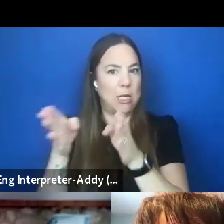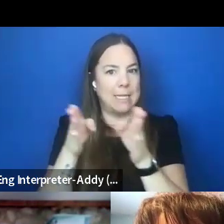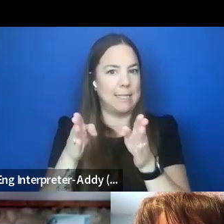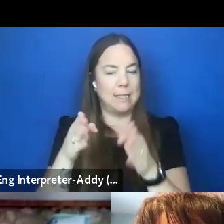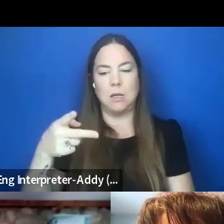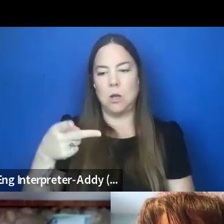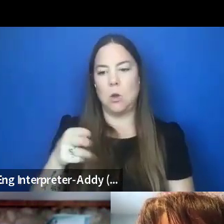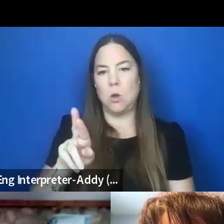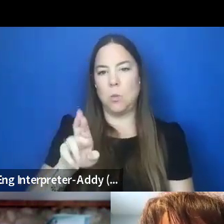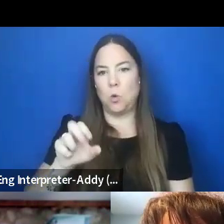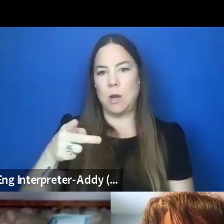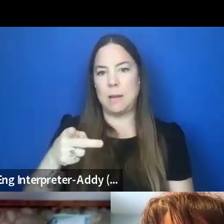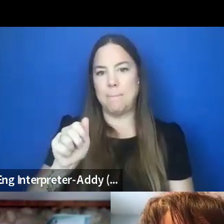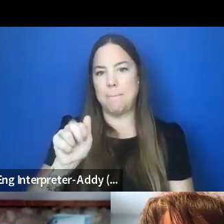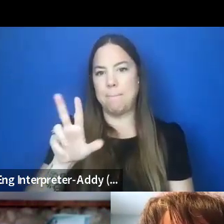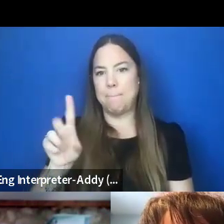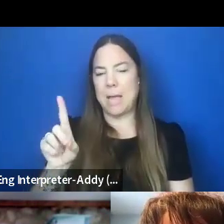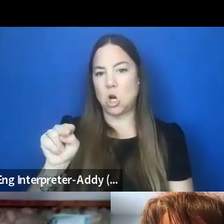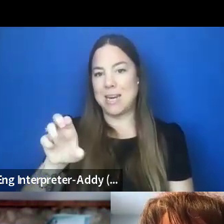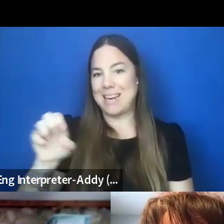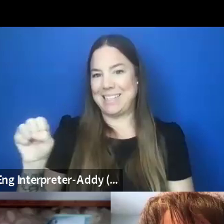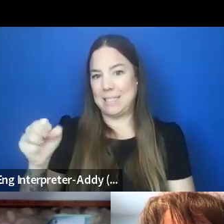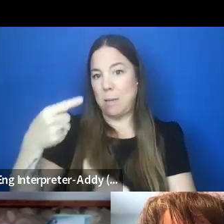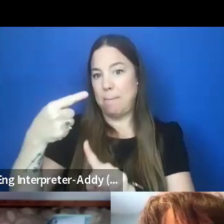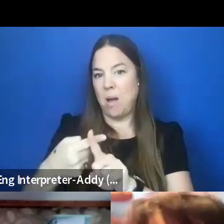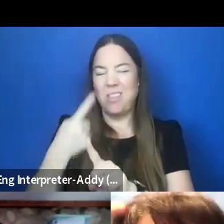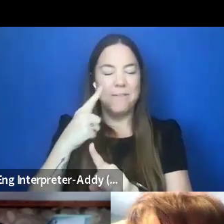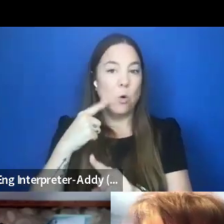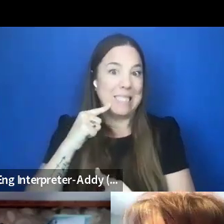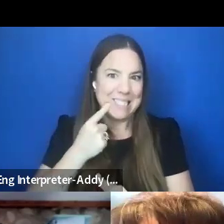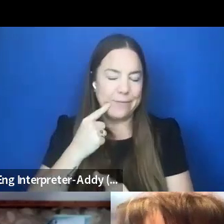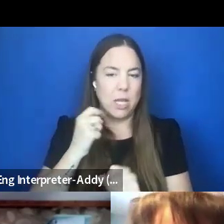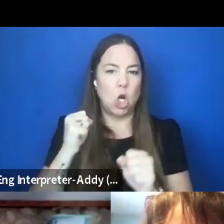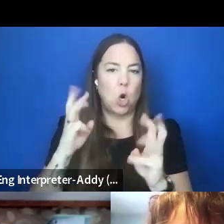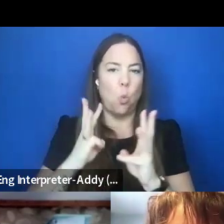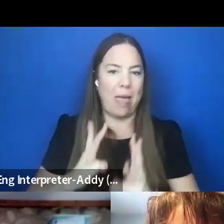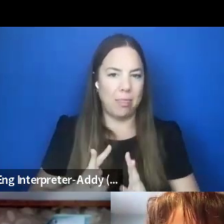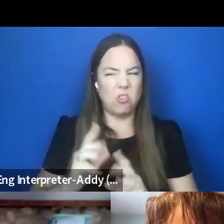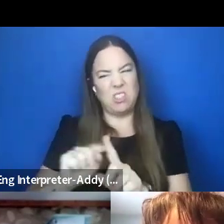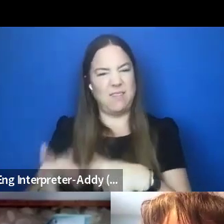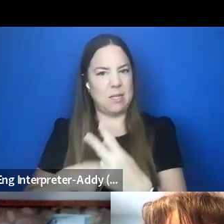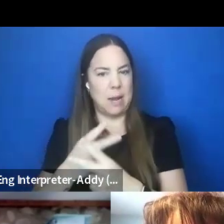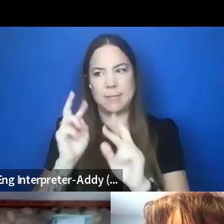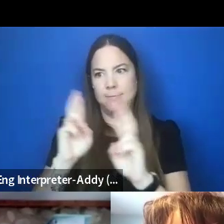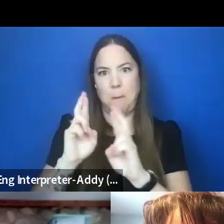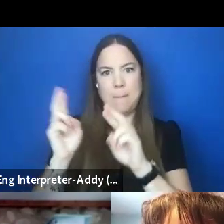Adeleigh Belyeu: in terms of Adeleigh Belyeu: severe weather and other types of preparedness. Adeleigh Belyeu: So.